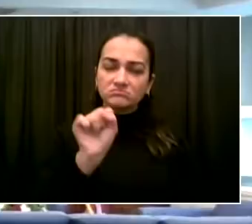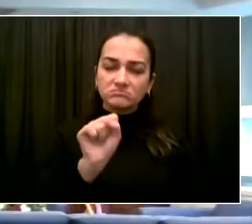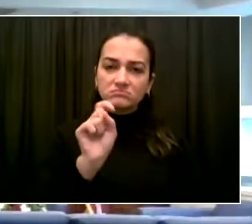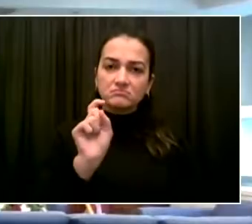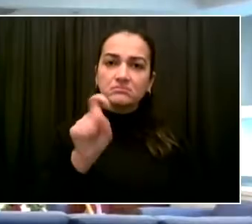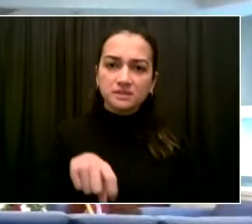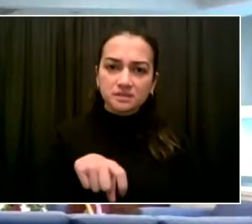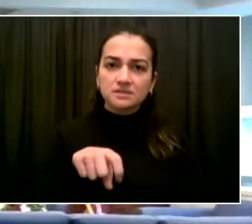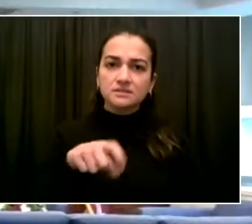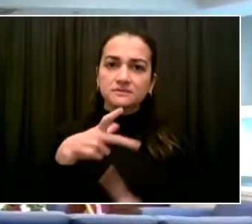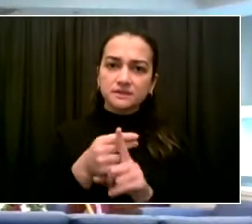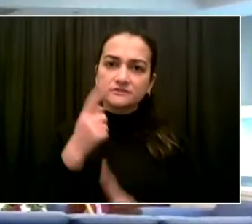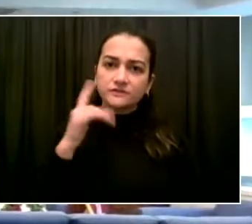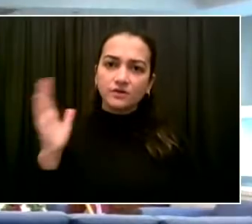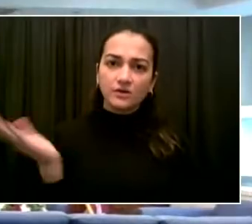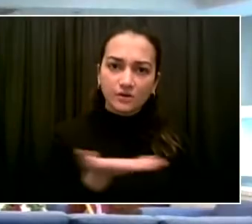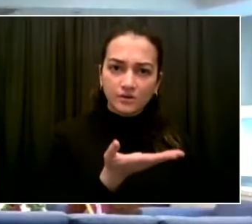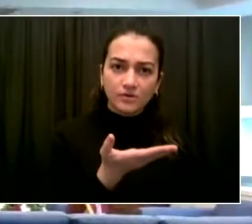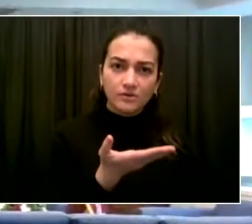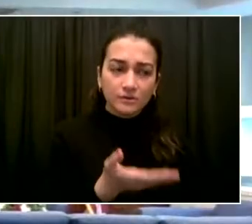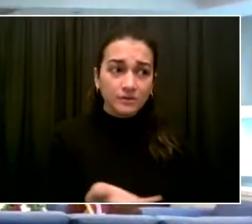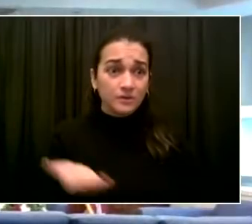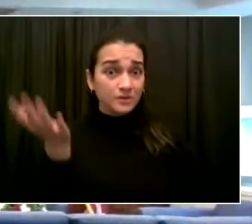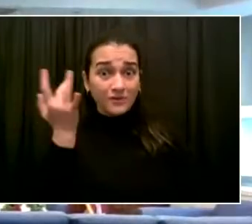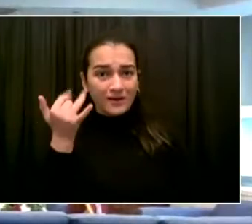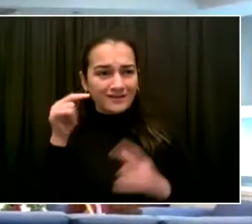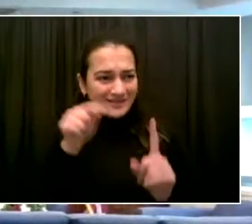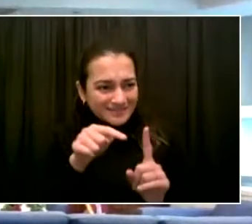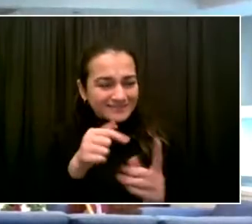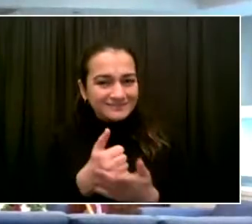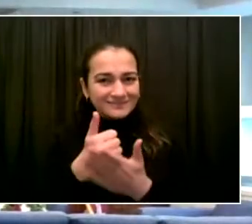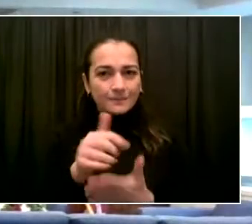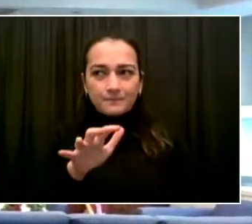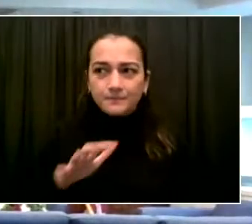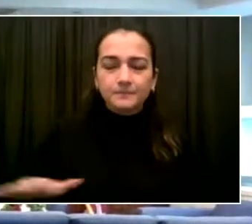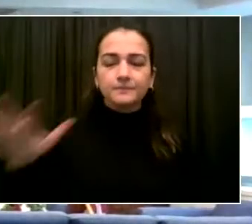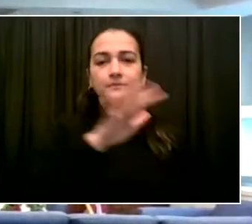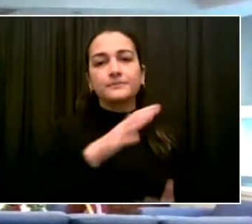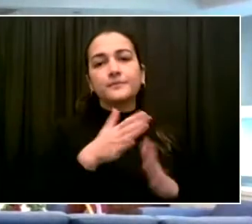HE IS ISSUING AN ORDER THAT IS INTENDED TO DO JUST THAT IN A PUBLIC HEALTH EMERGENCY SO HE HAS THE AUTHORITY AND IT